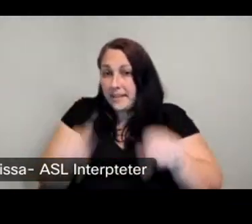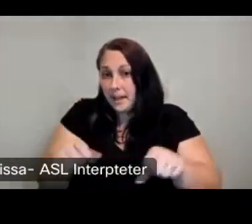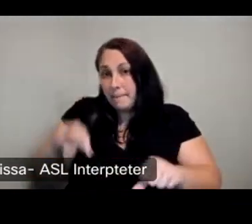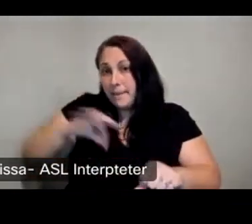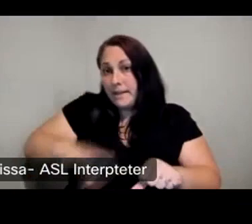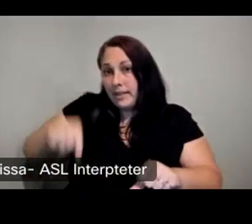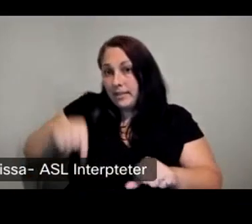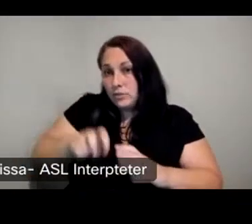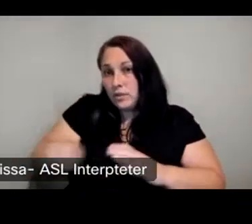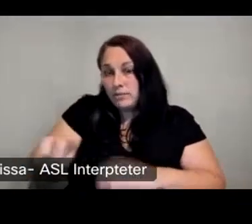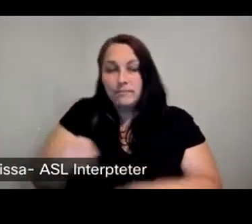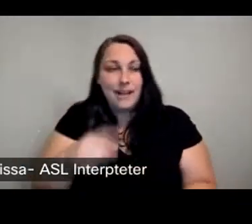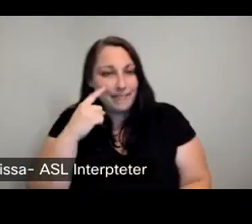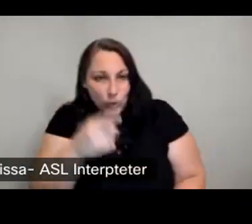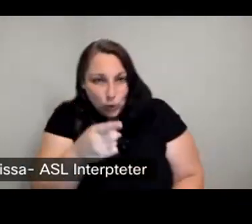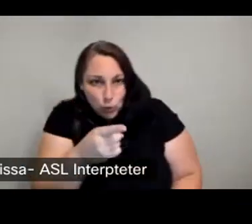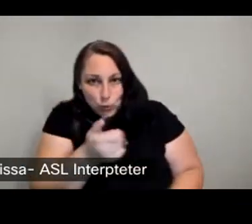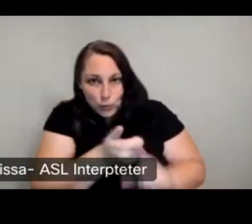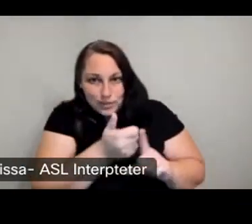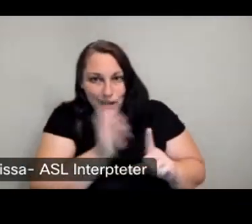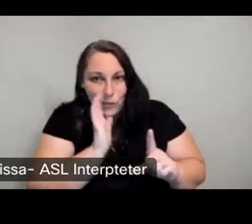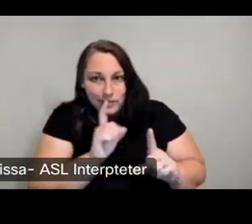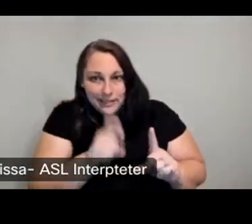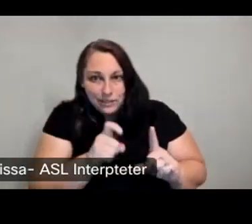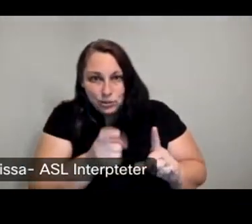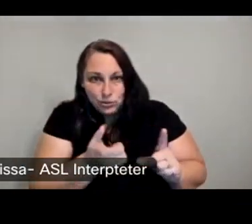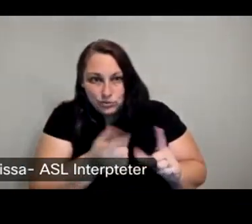to initiate any opportunities they're not going to come naturally right so you would actually